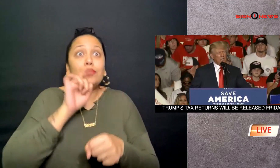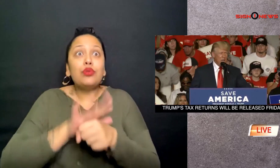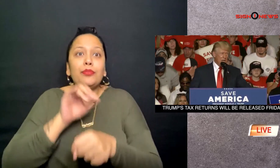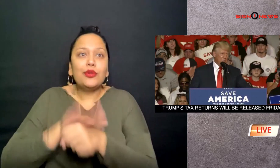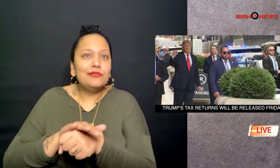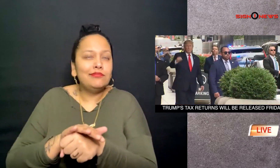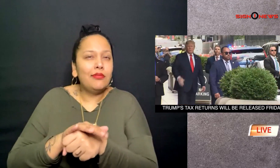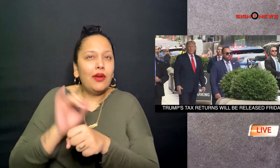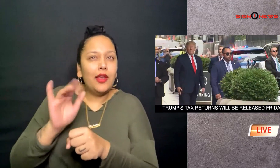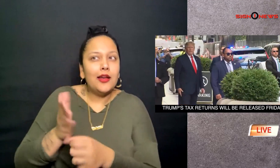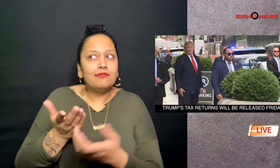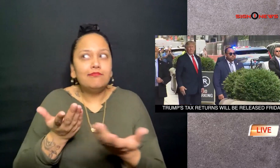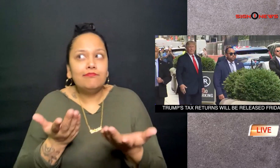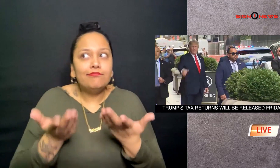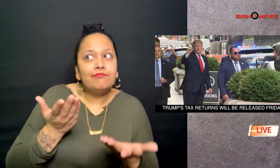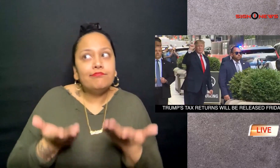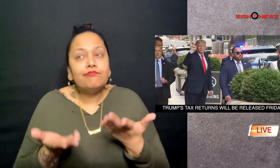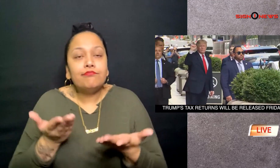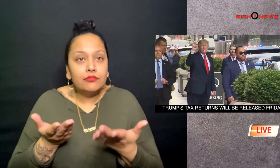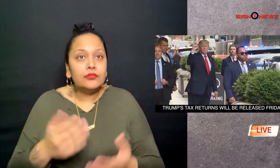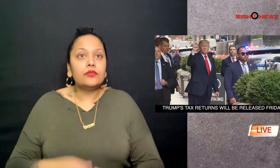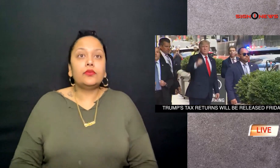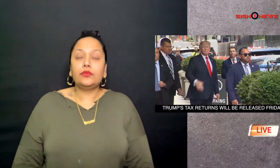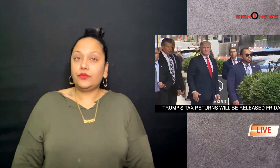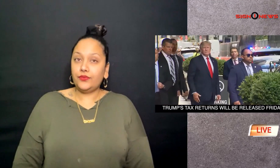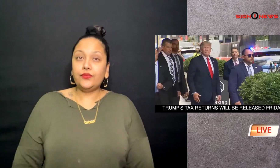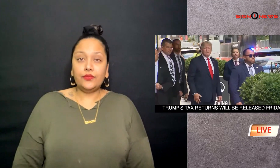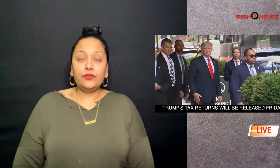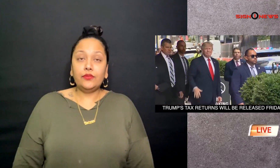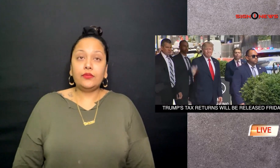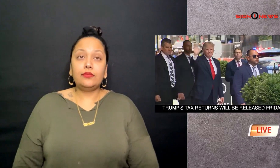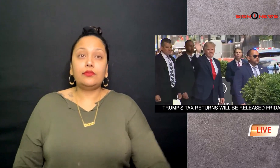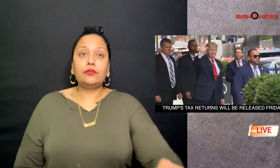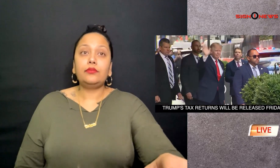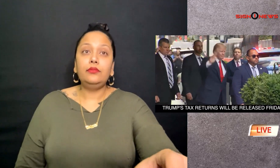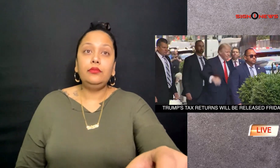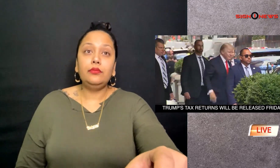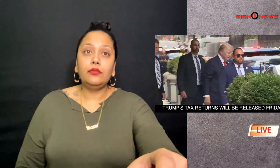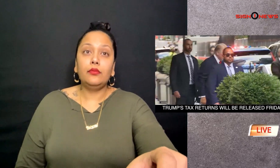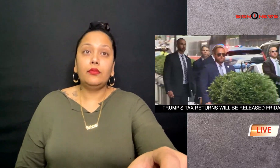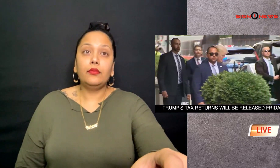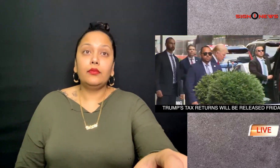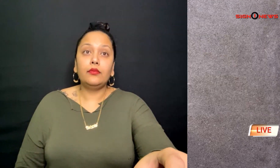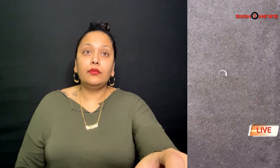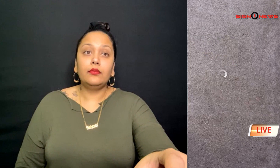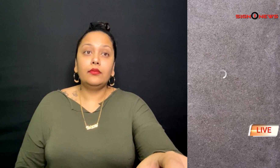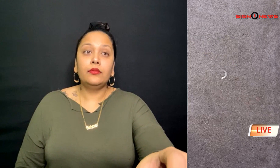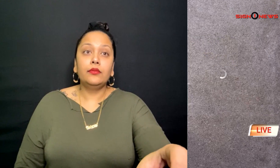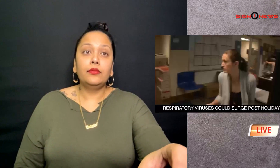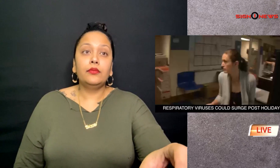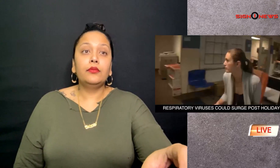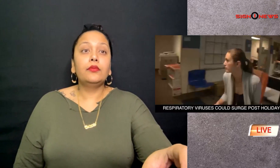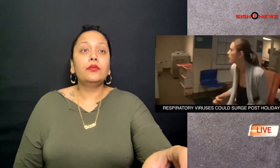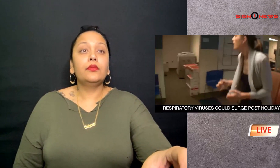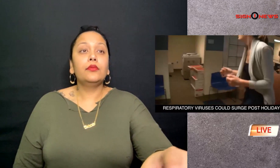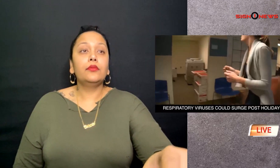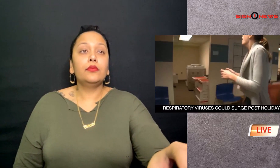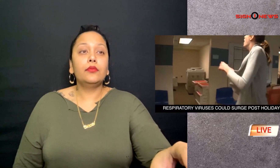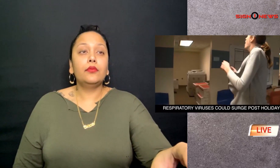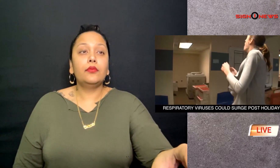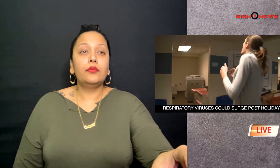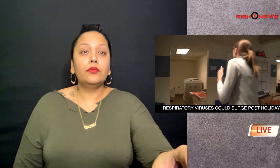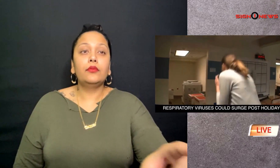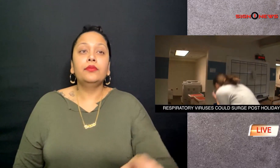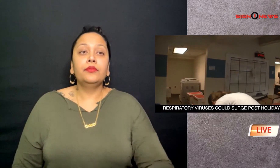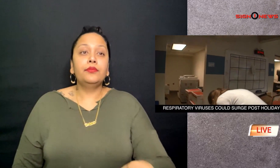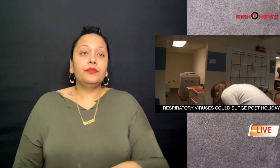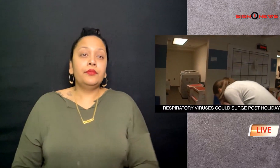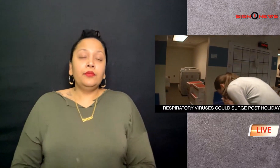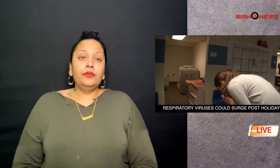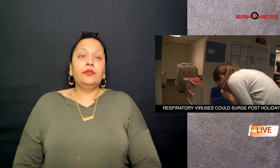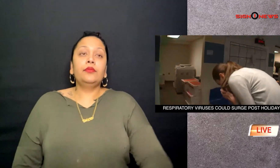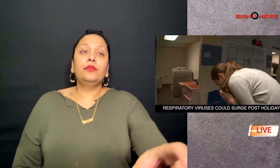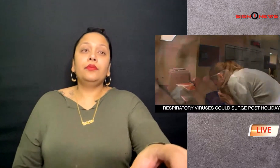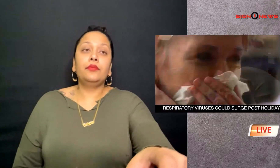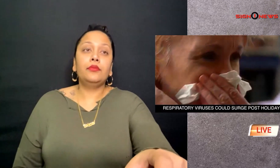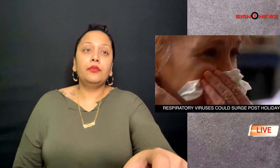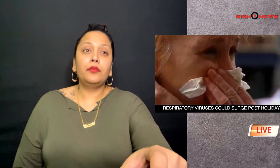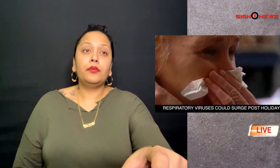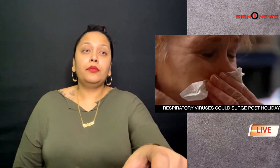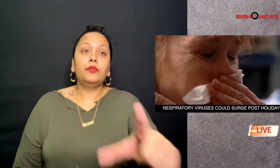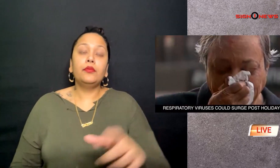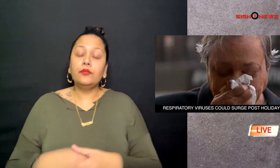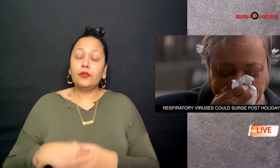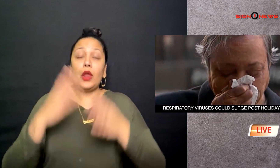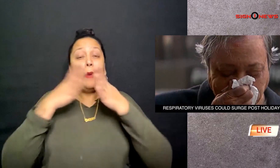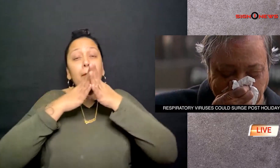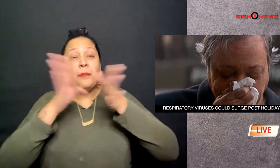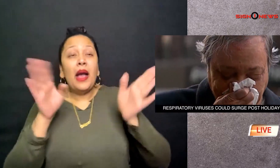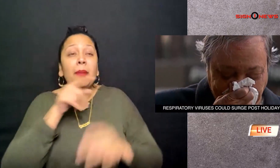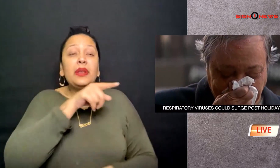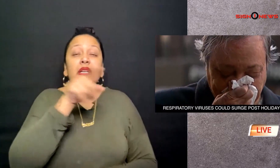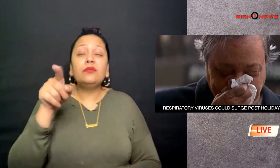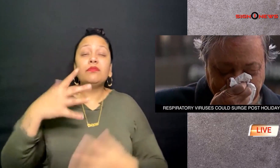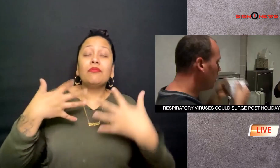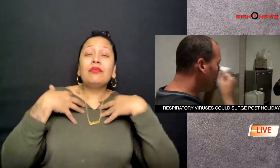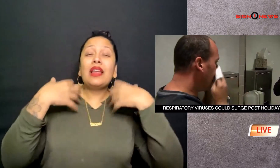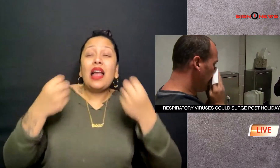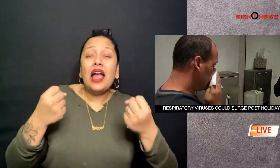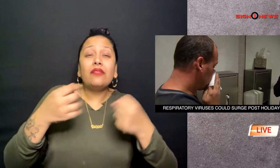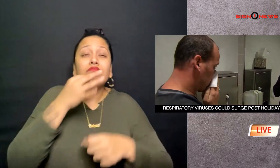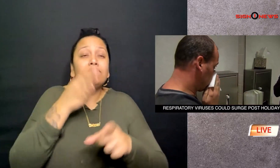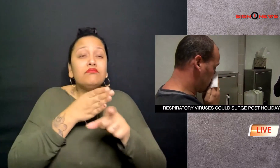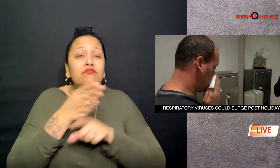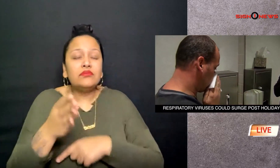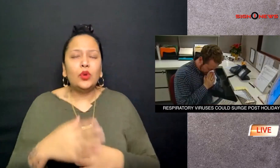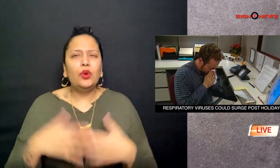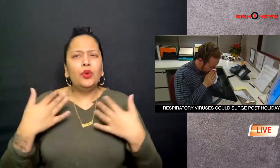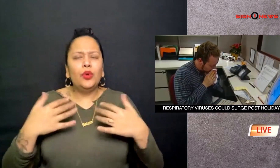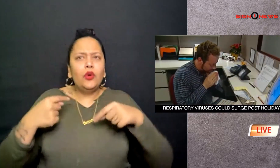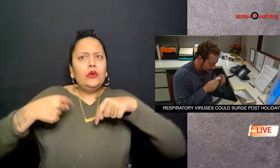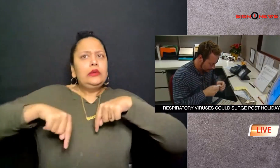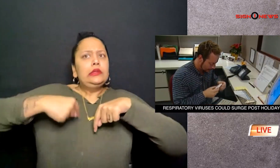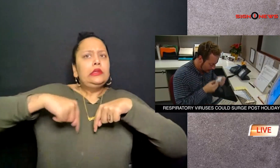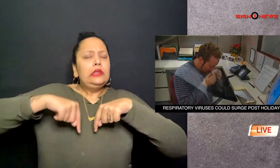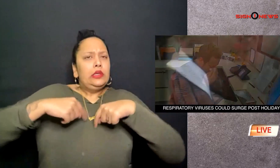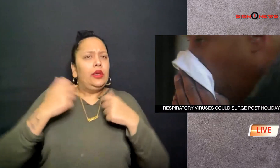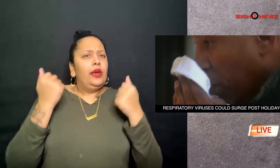despite multiple promises to do so